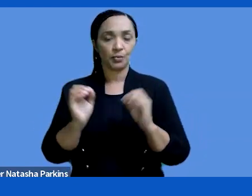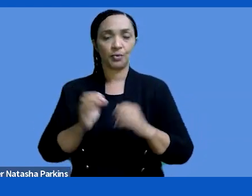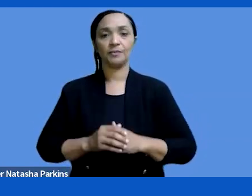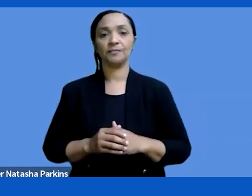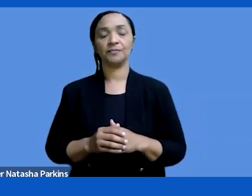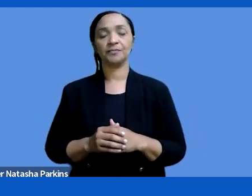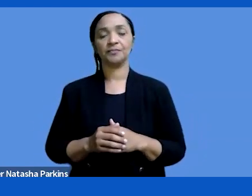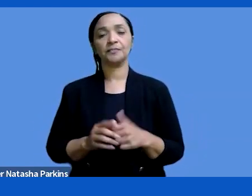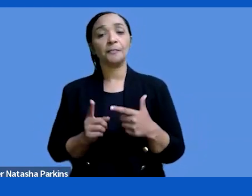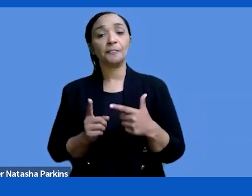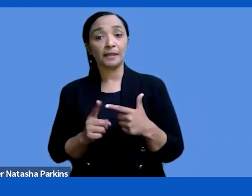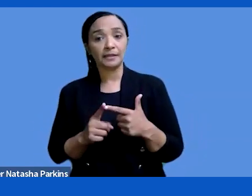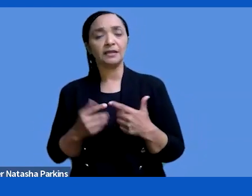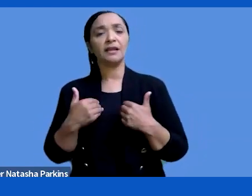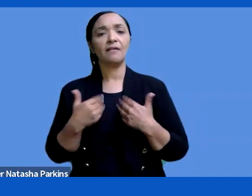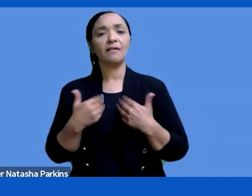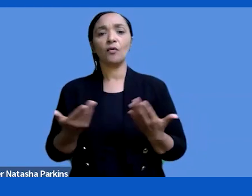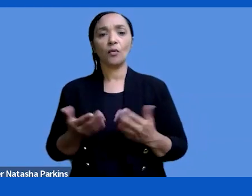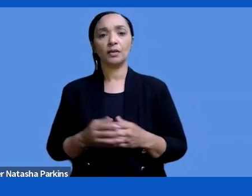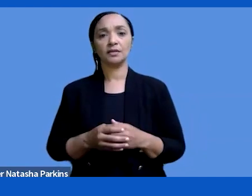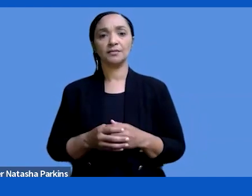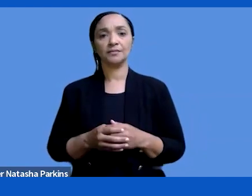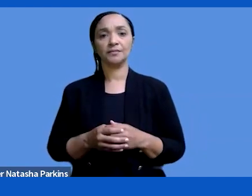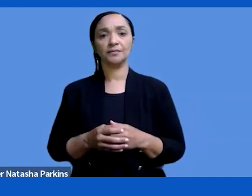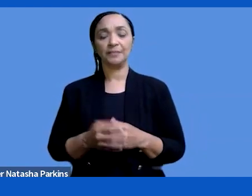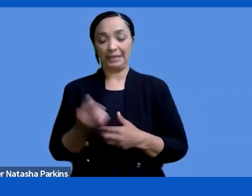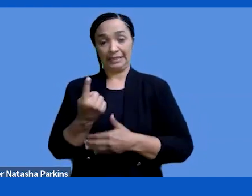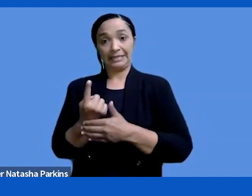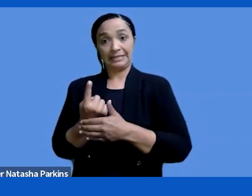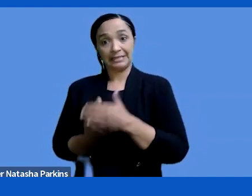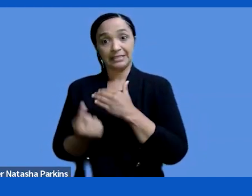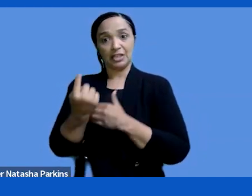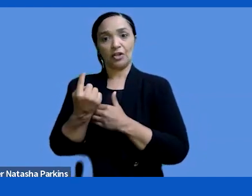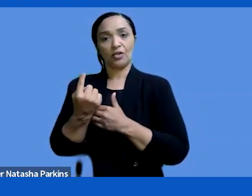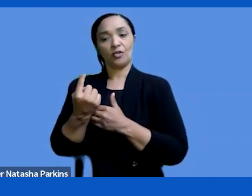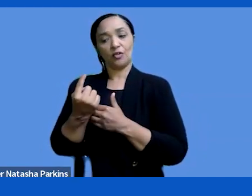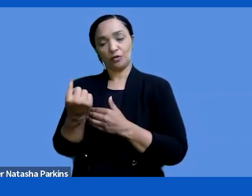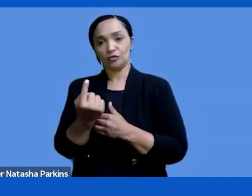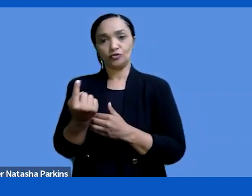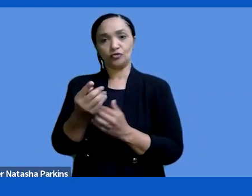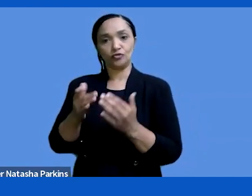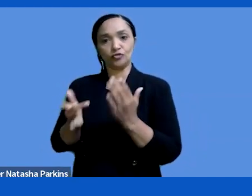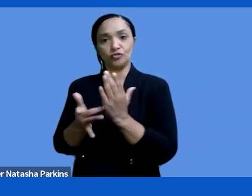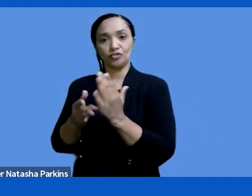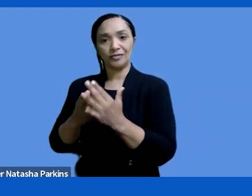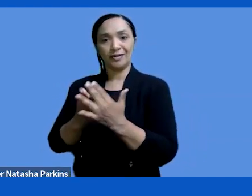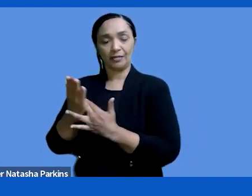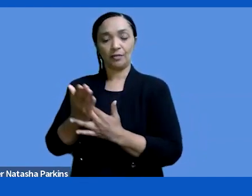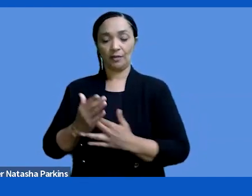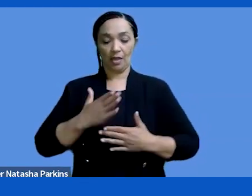so-called single digital gateway available through your Europe web portal is one of